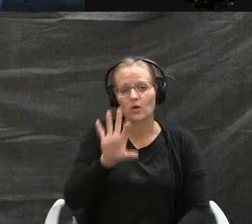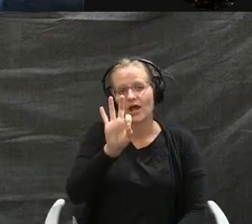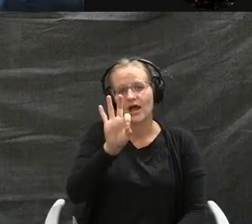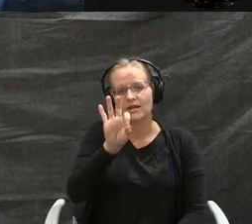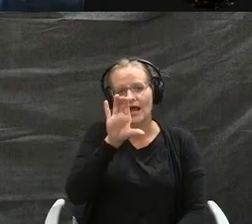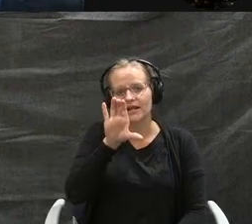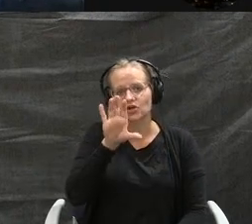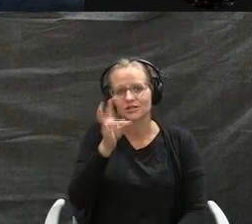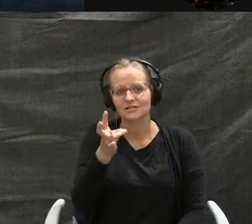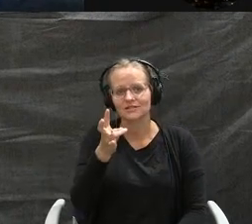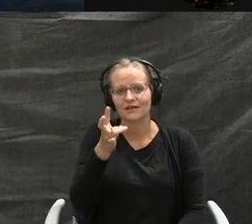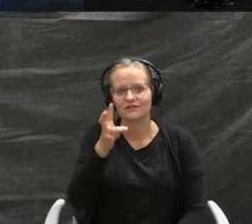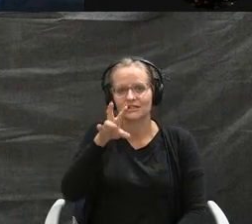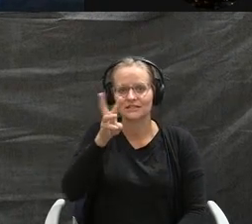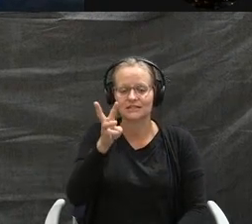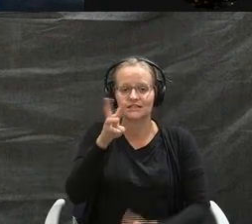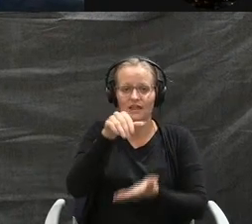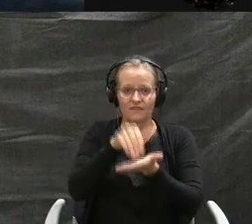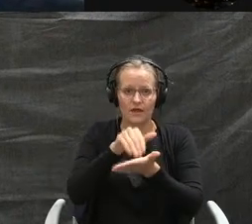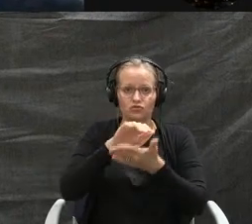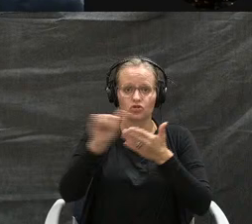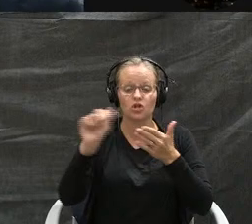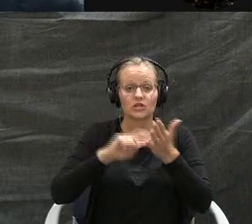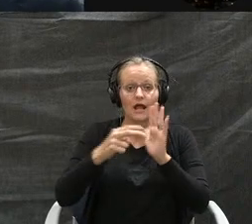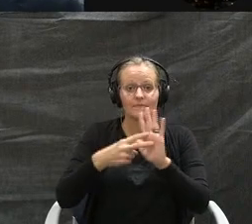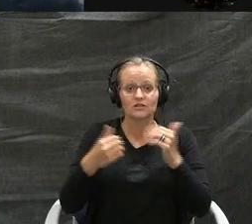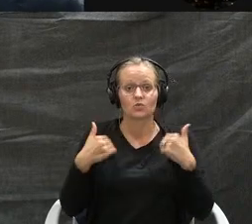thousand so about 224 through 25,000 dollars. Leftover in bond